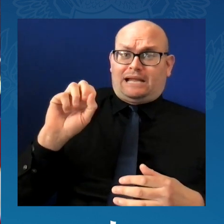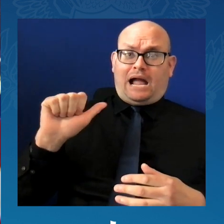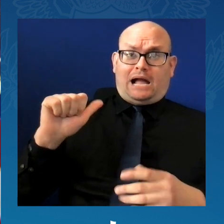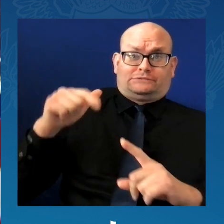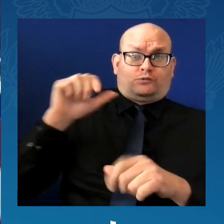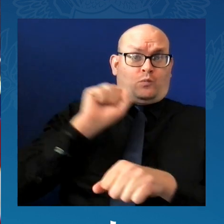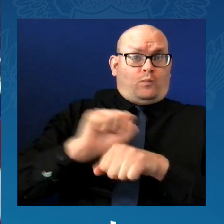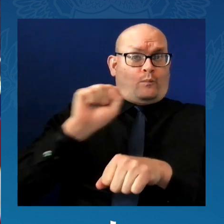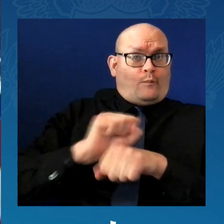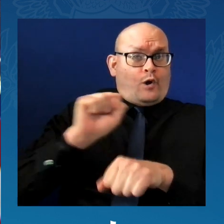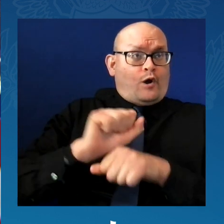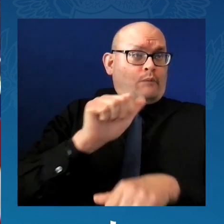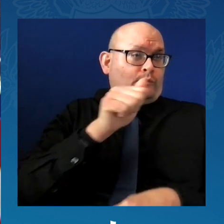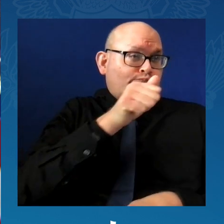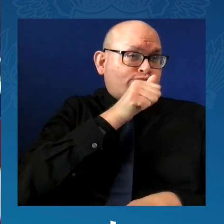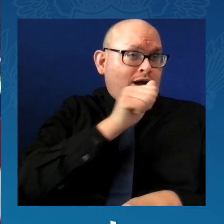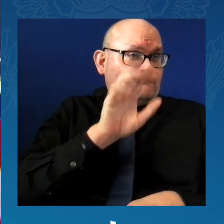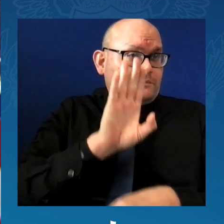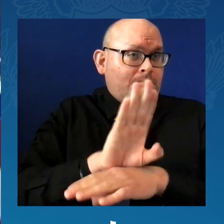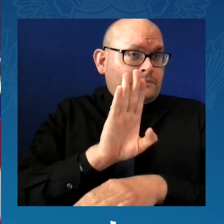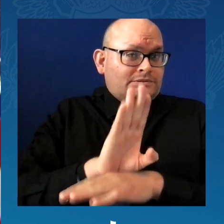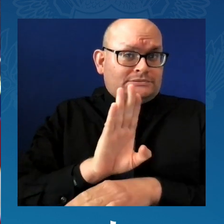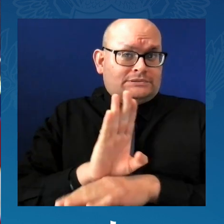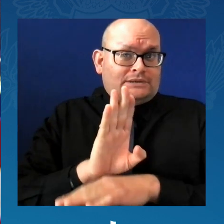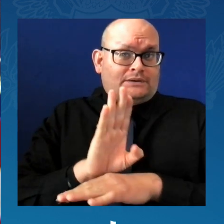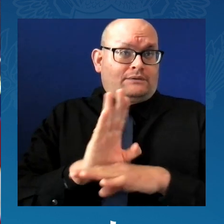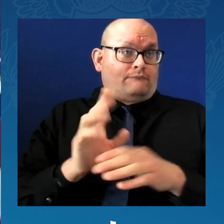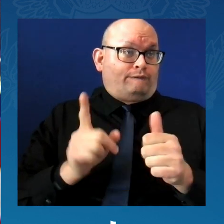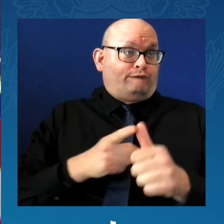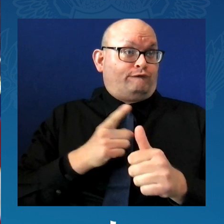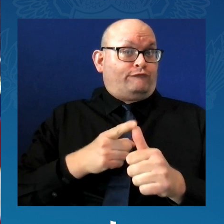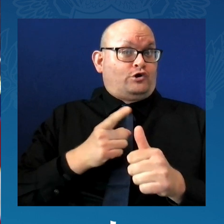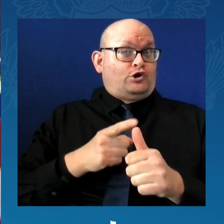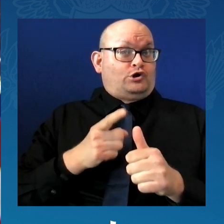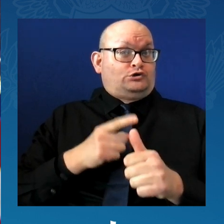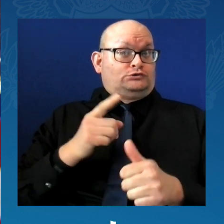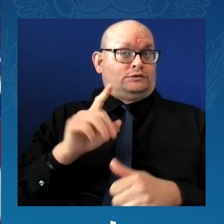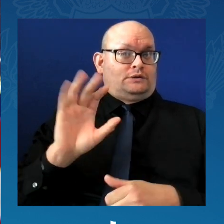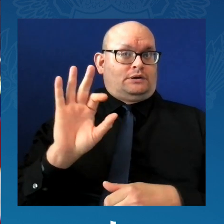to develop the first generation of commercial space stations.